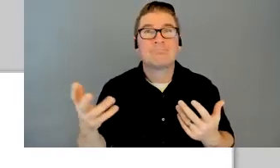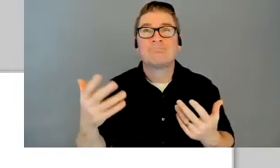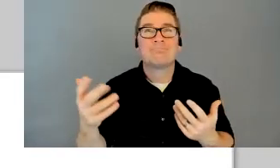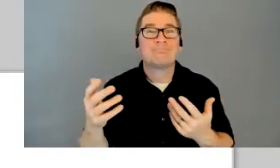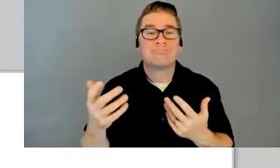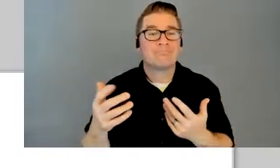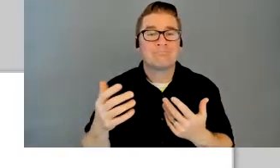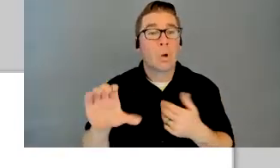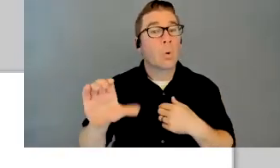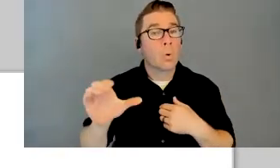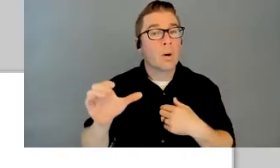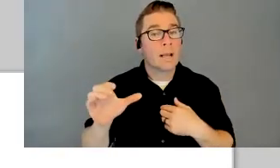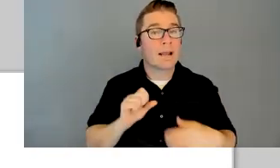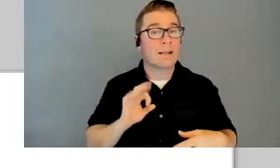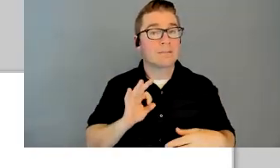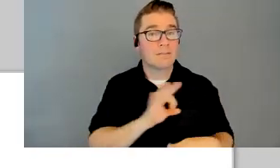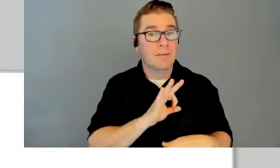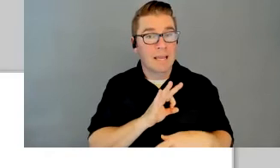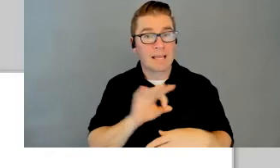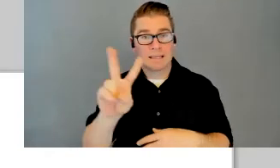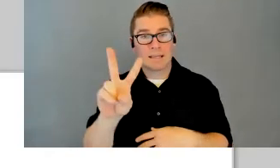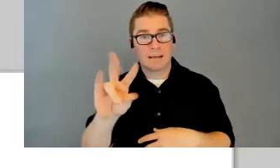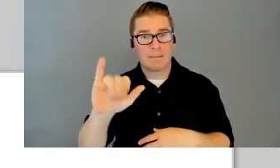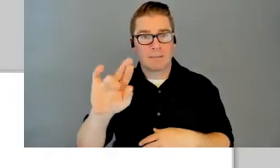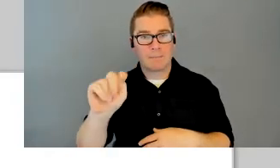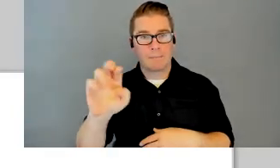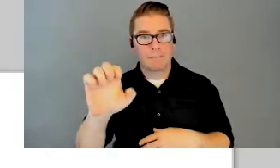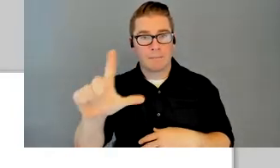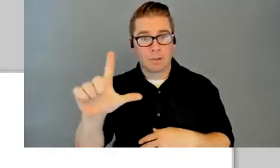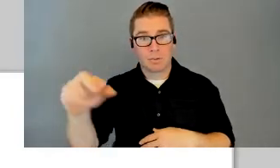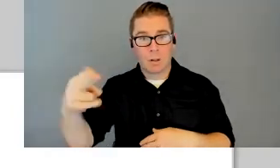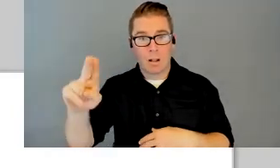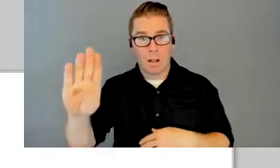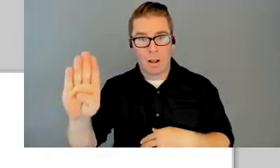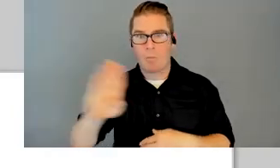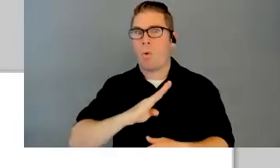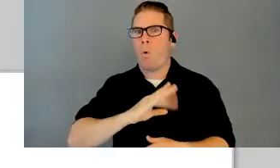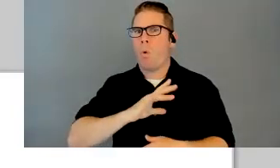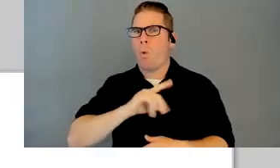Canvas Faculty Virtual Hub. It's such a great resource and it's got some really good articles.